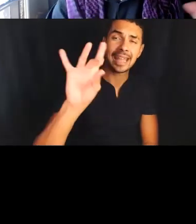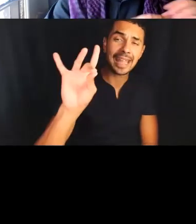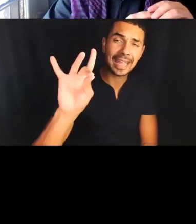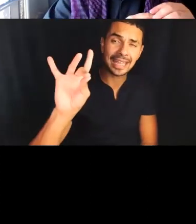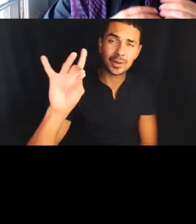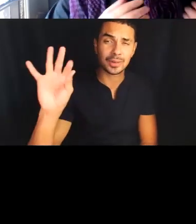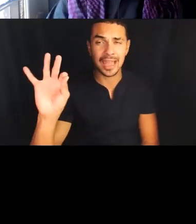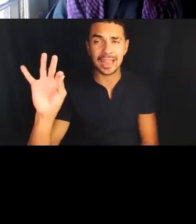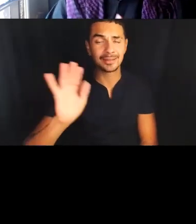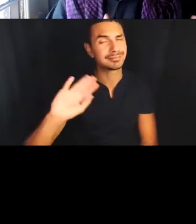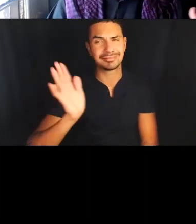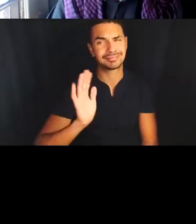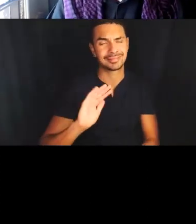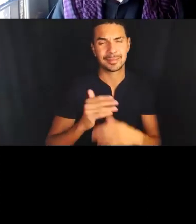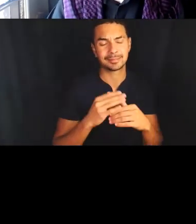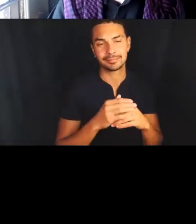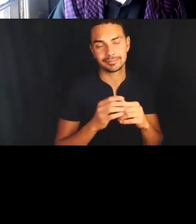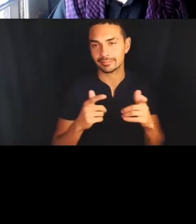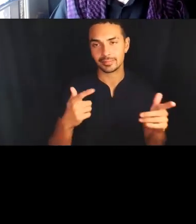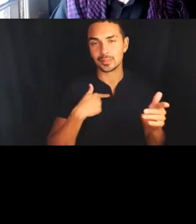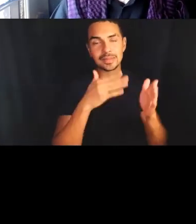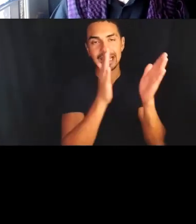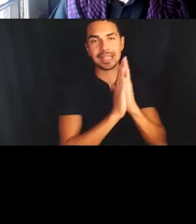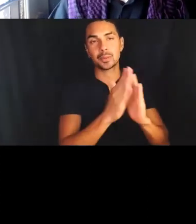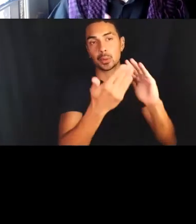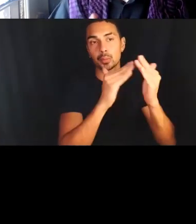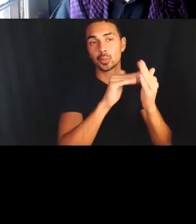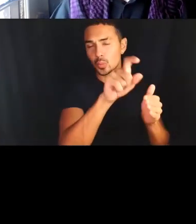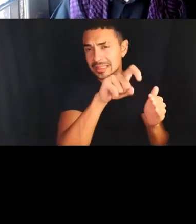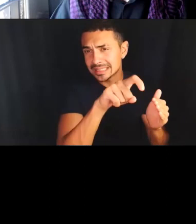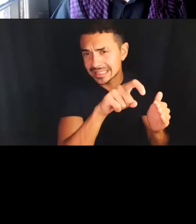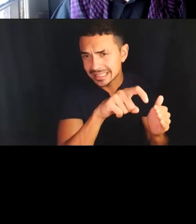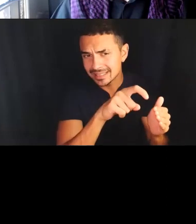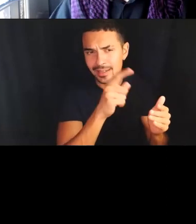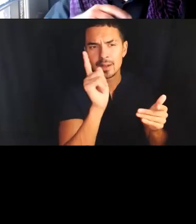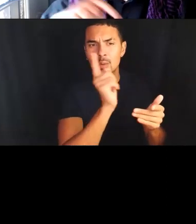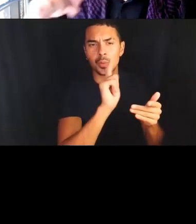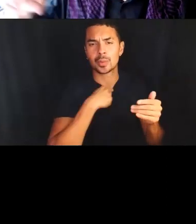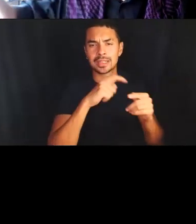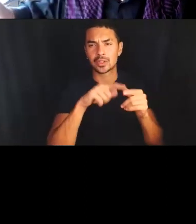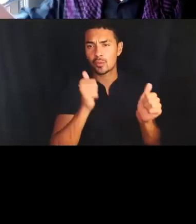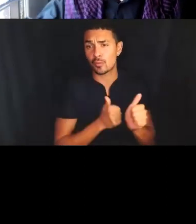So we listened to what communities needed, where we needed to follow those voices,